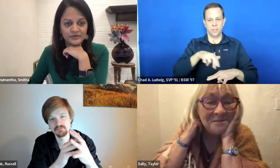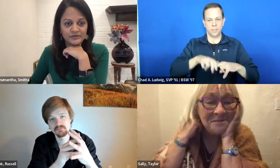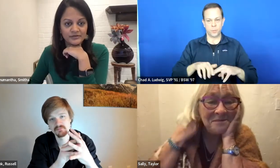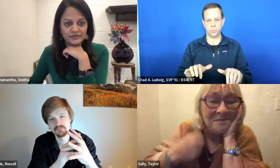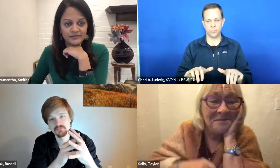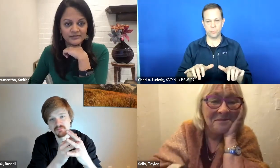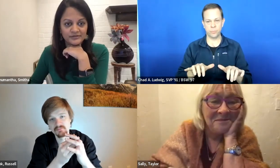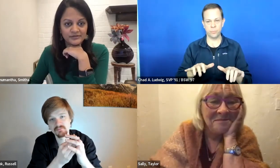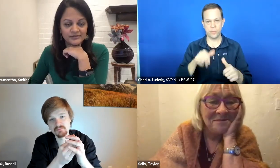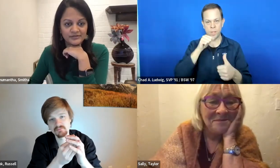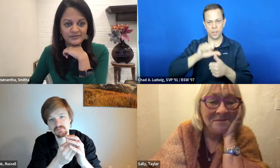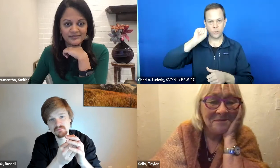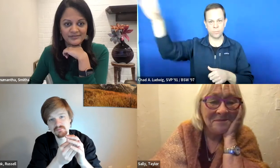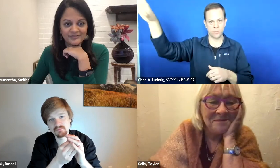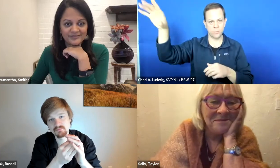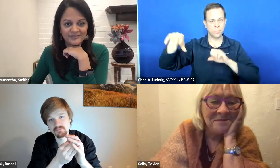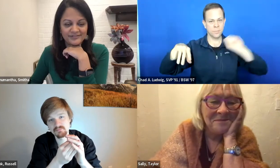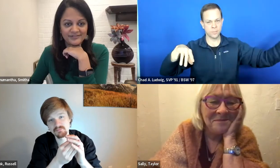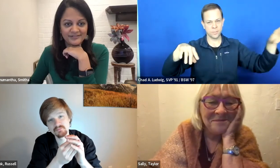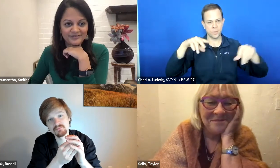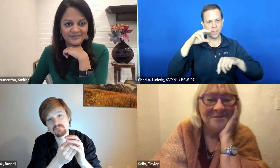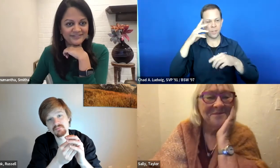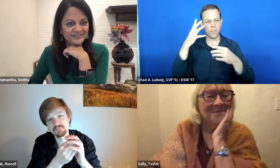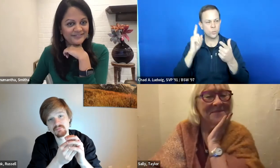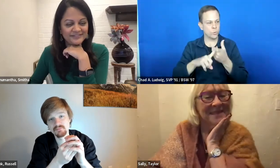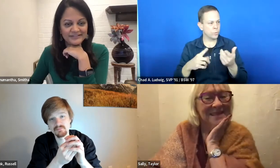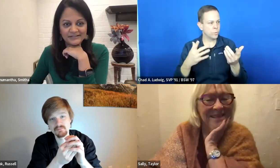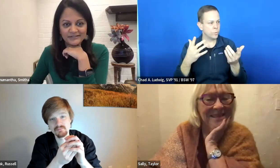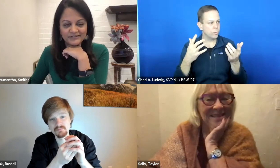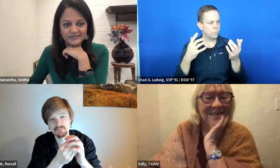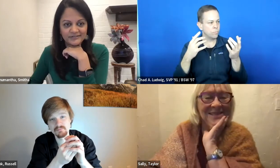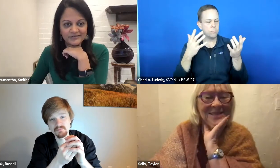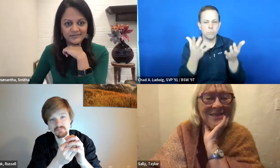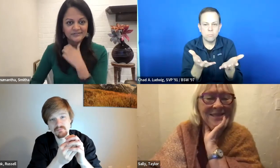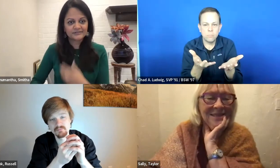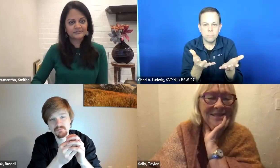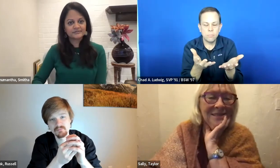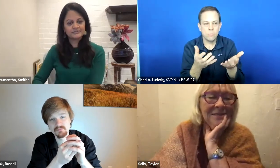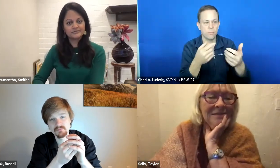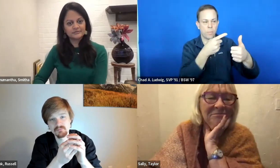and once things settled down, you know-- you know, we were able to--